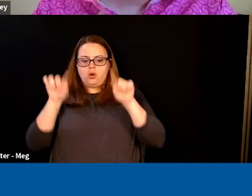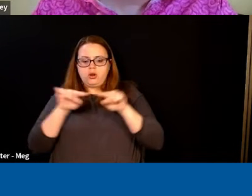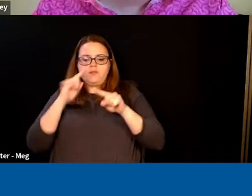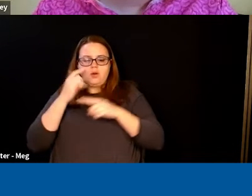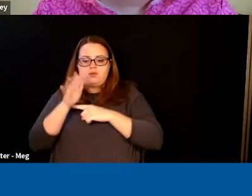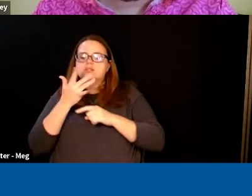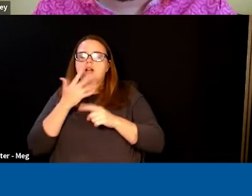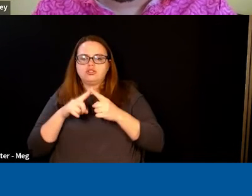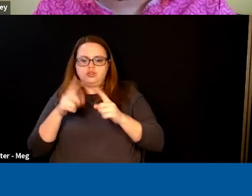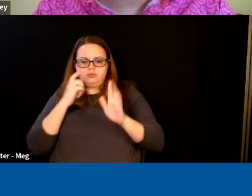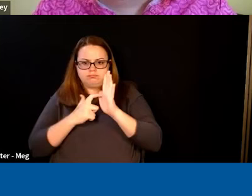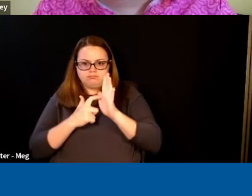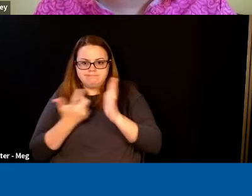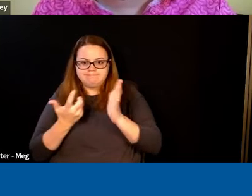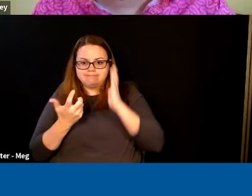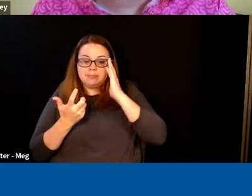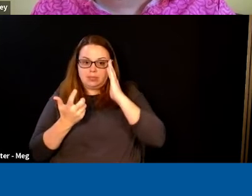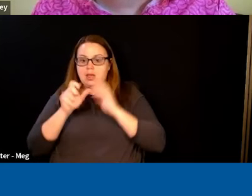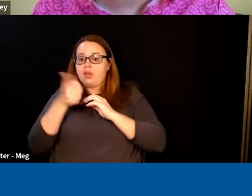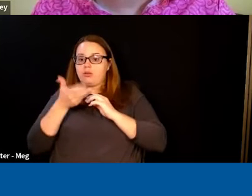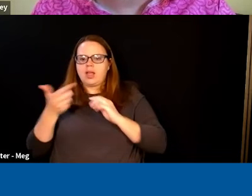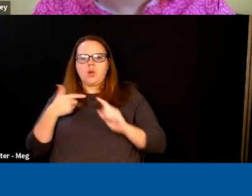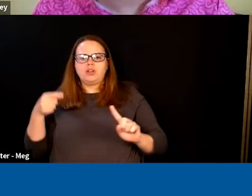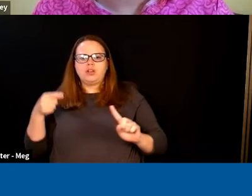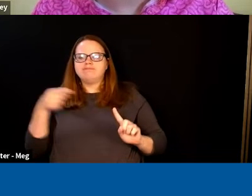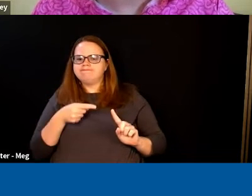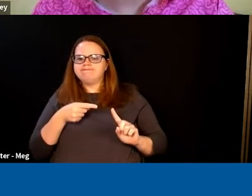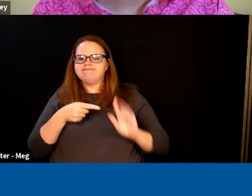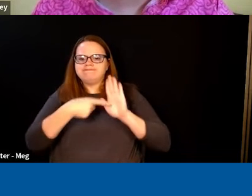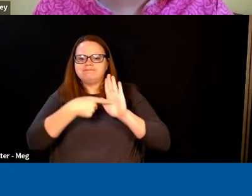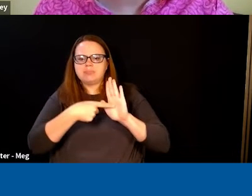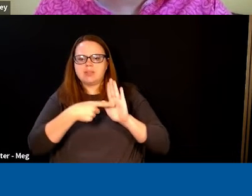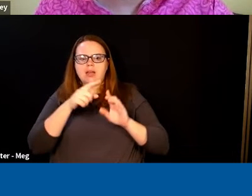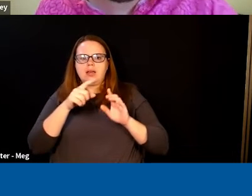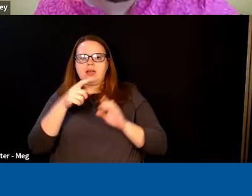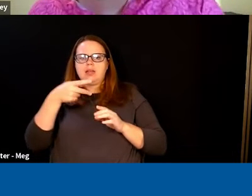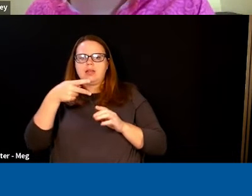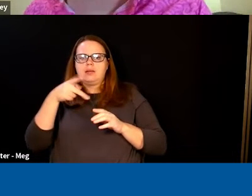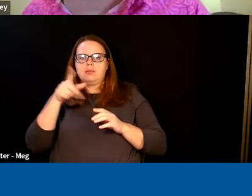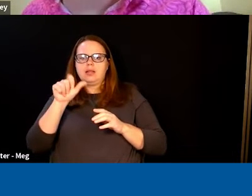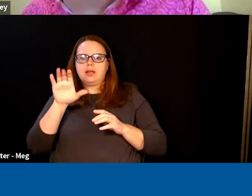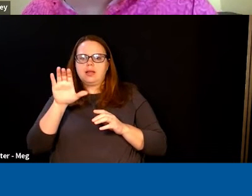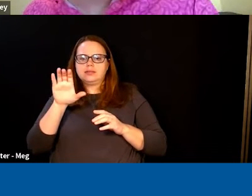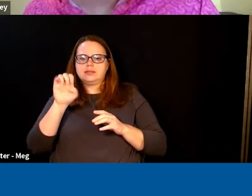And the other thing I'd like to point out here is that the placeholder is now being displayed quite brightly because of this theme.